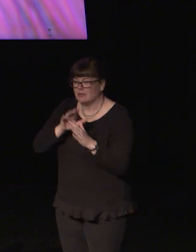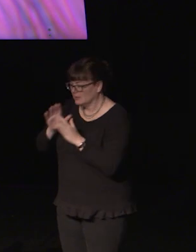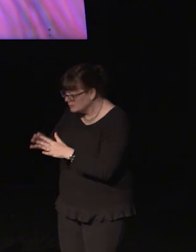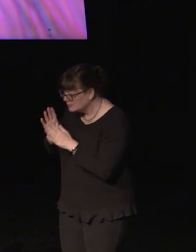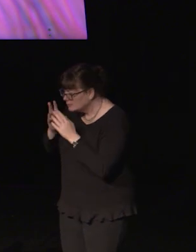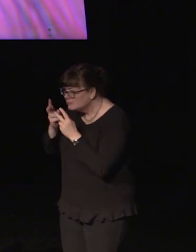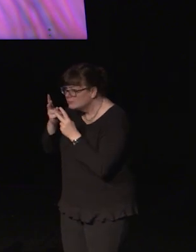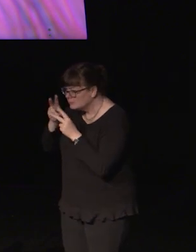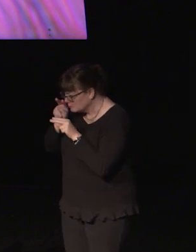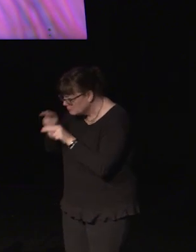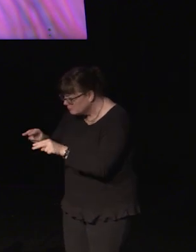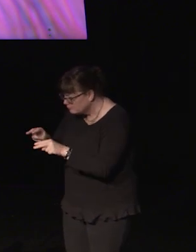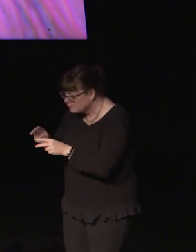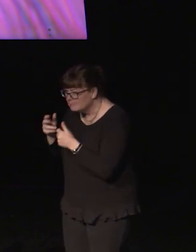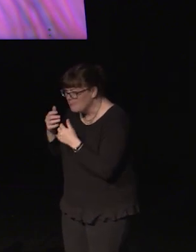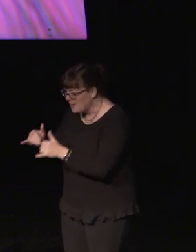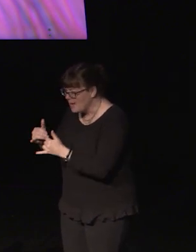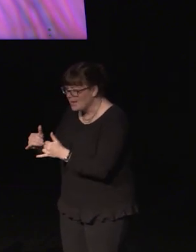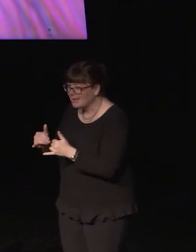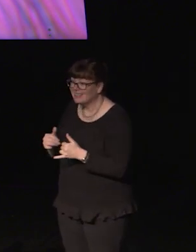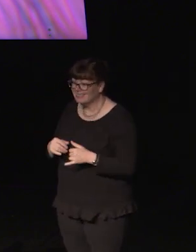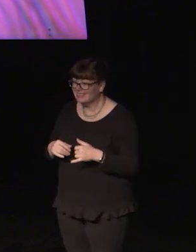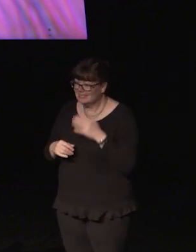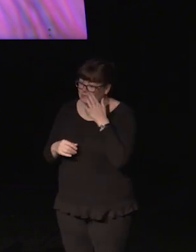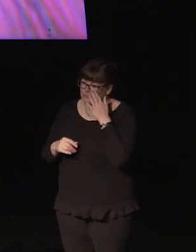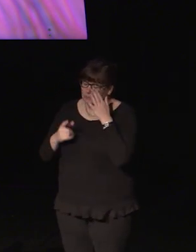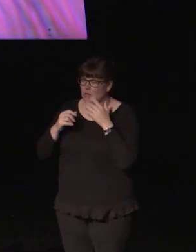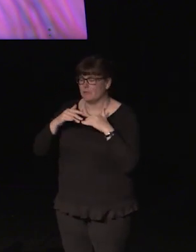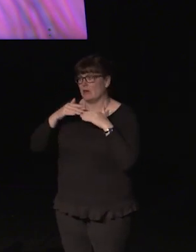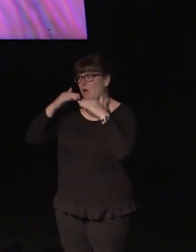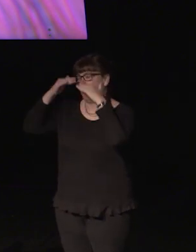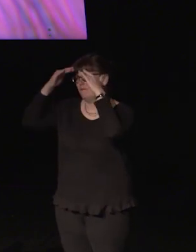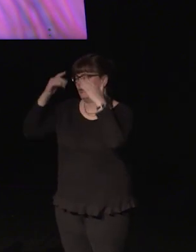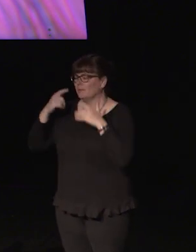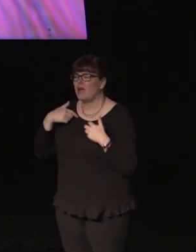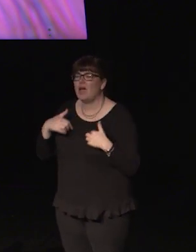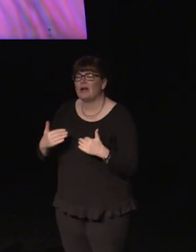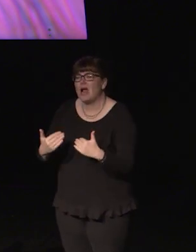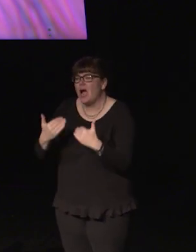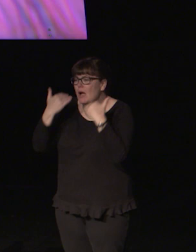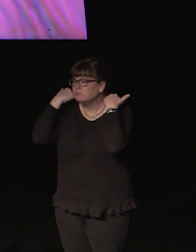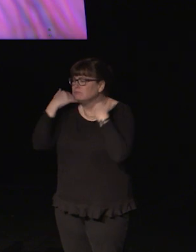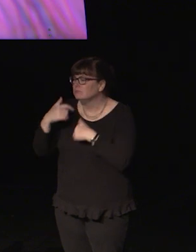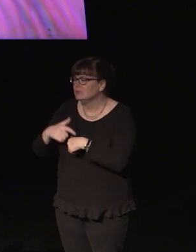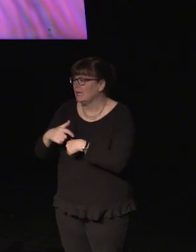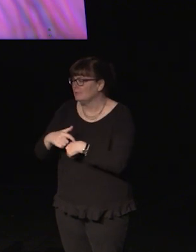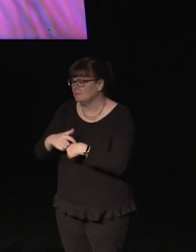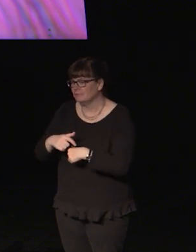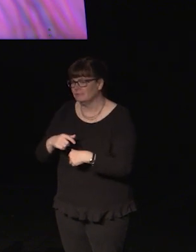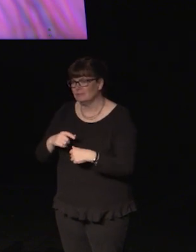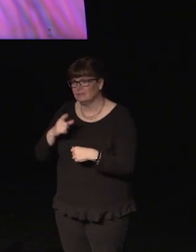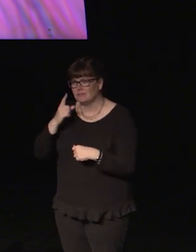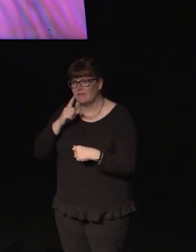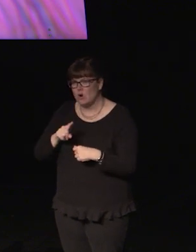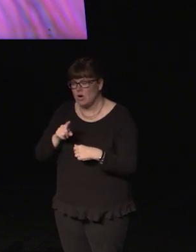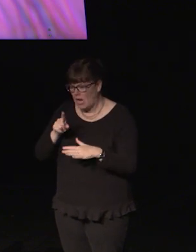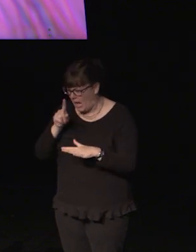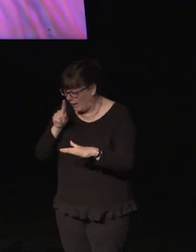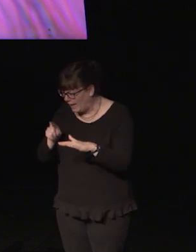And I'm like, I don't know if I want to sit there and take a whole bunch of time, all the time, to navigate those types of stuff.